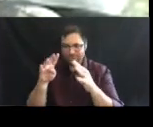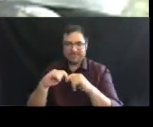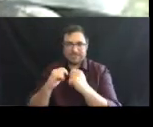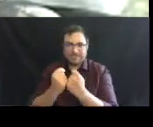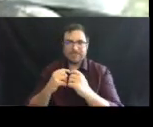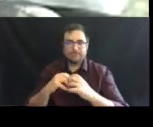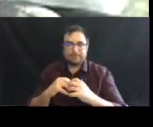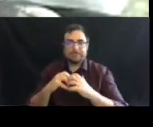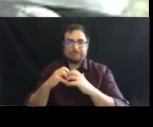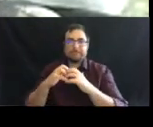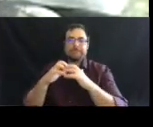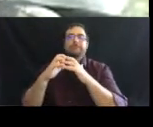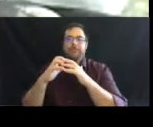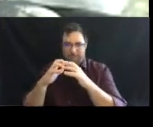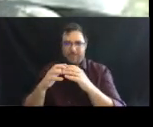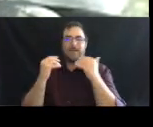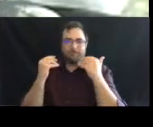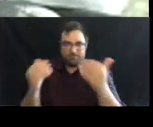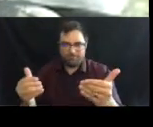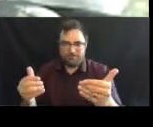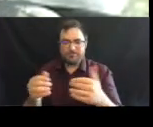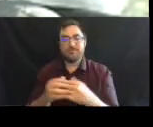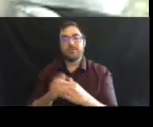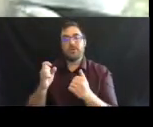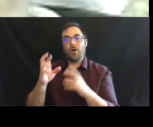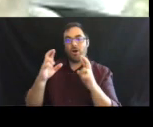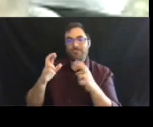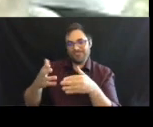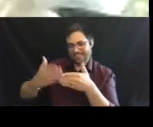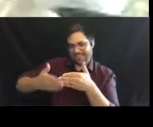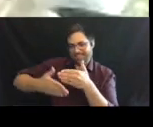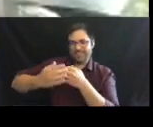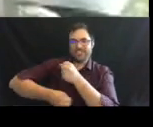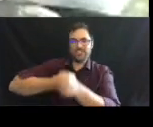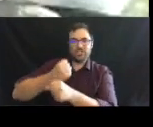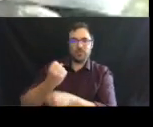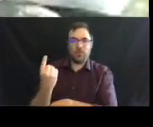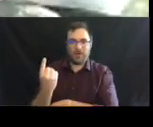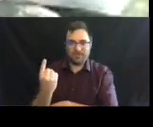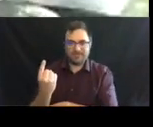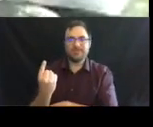component of that. We're hoping kind of by the end of year one to be ready to to launch the actual